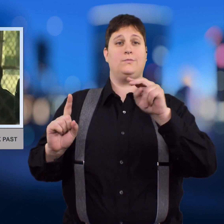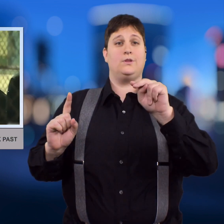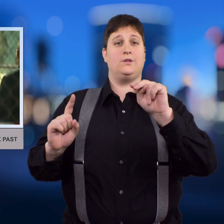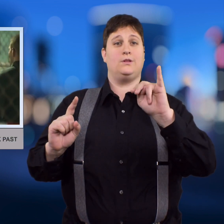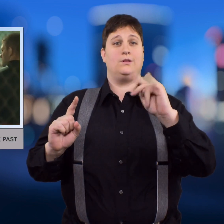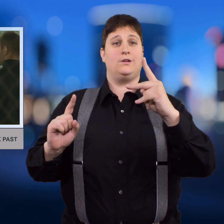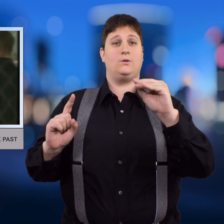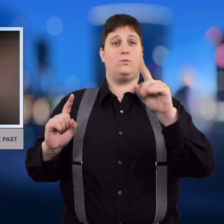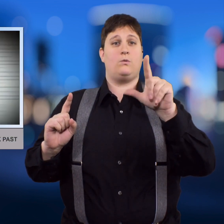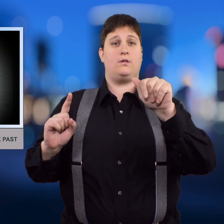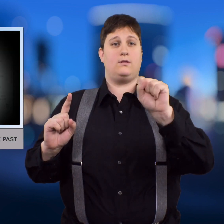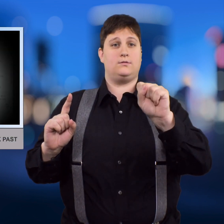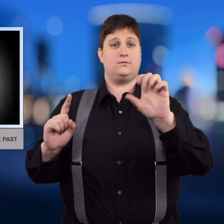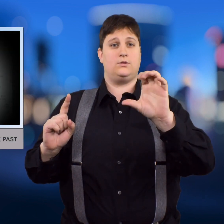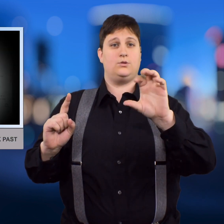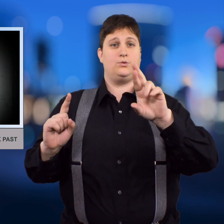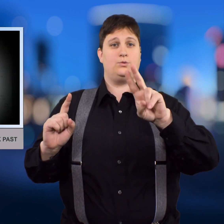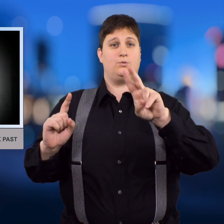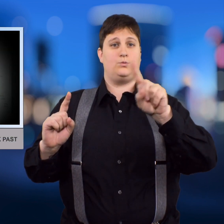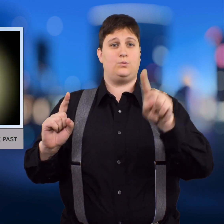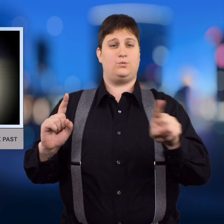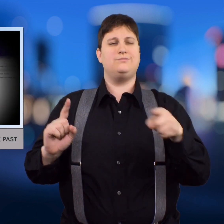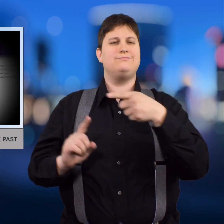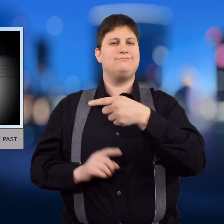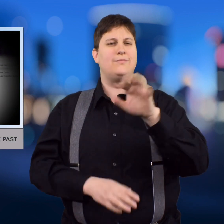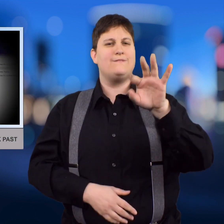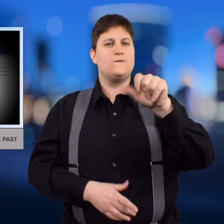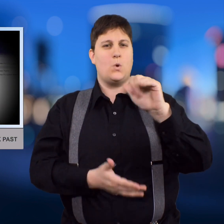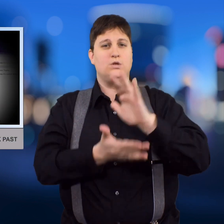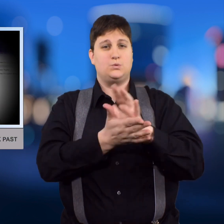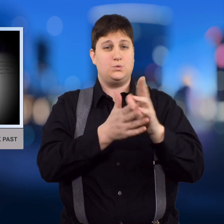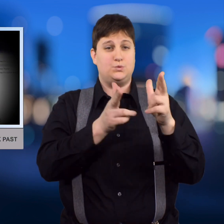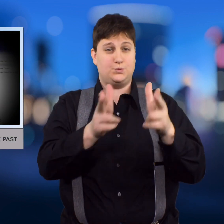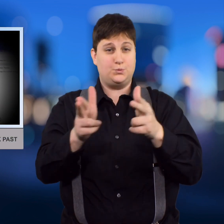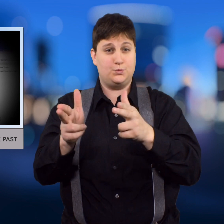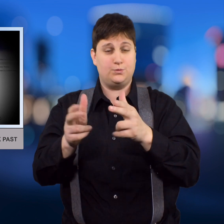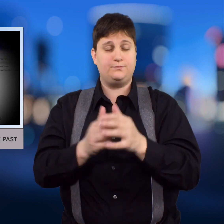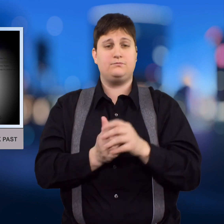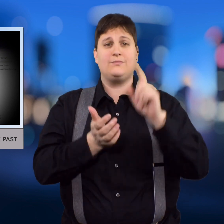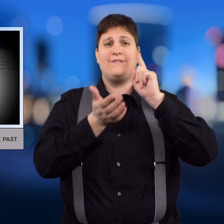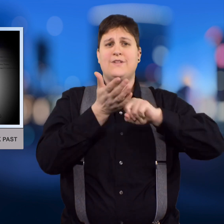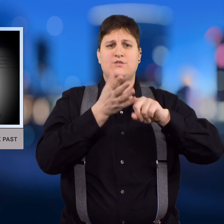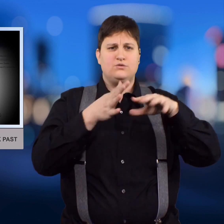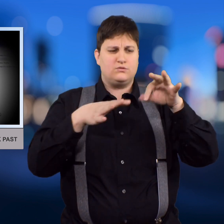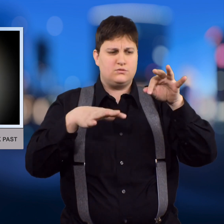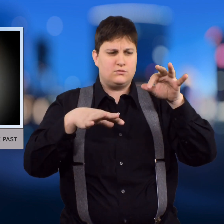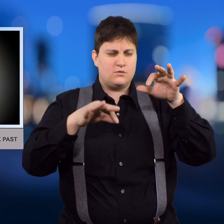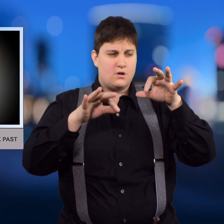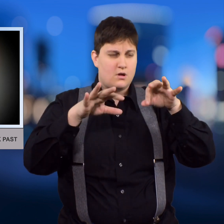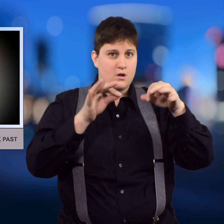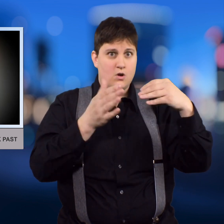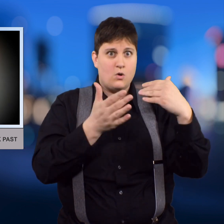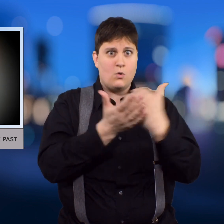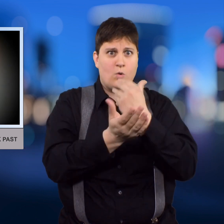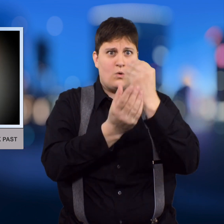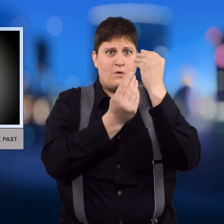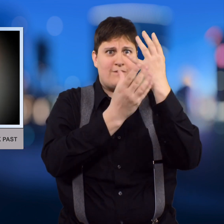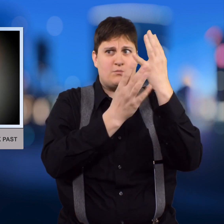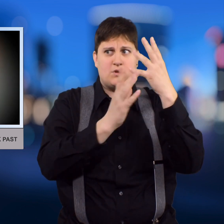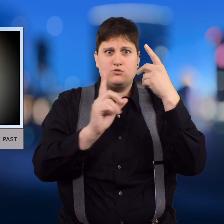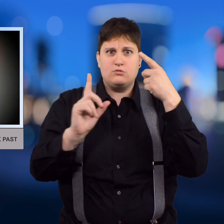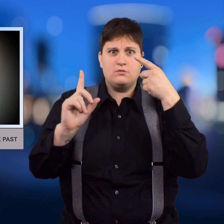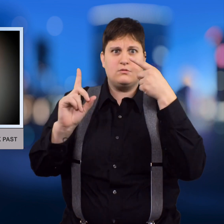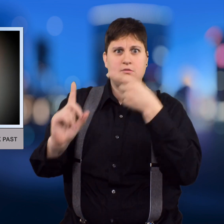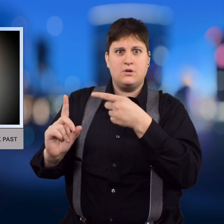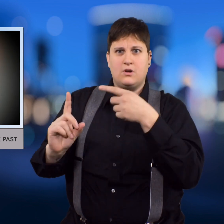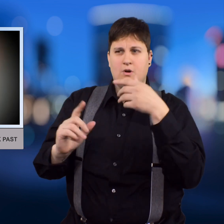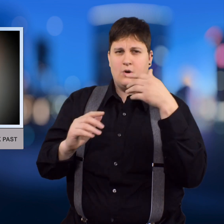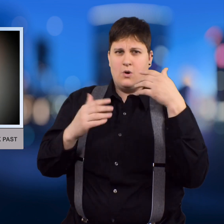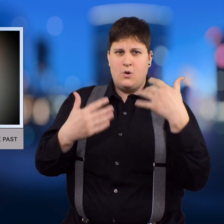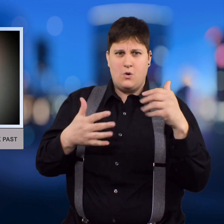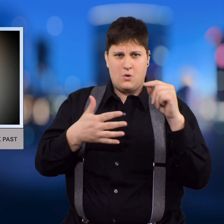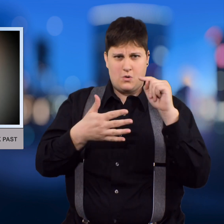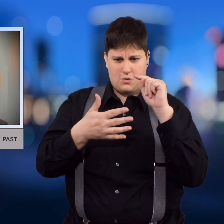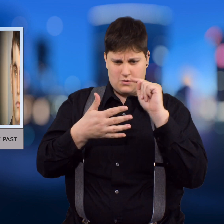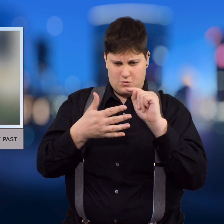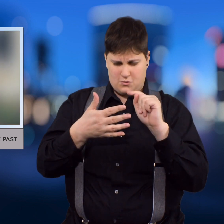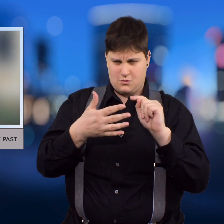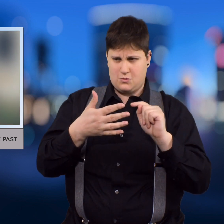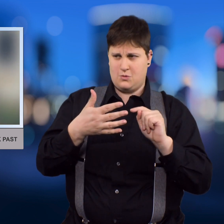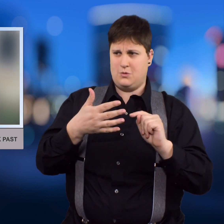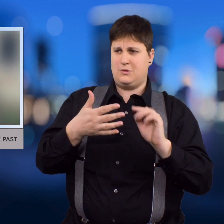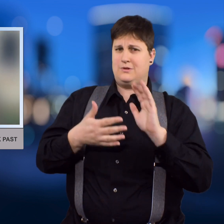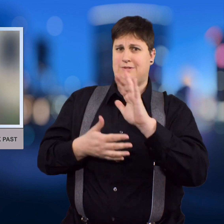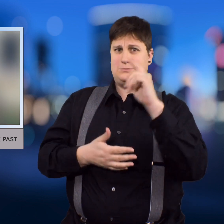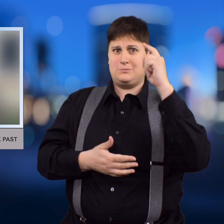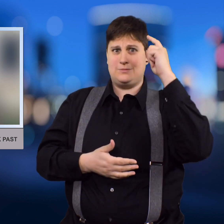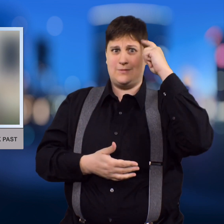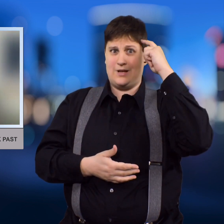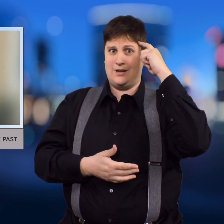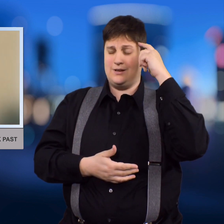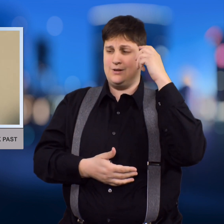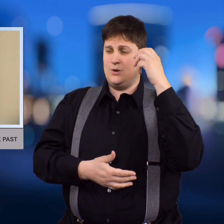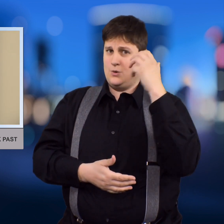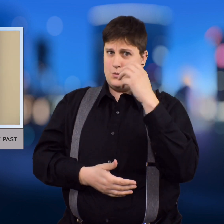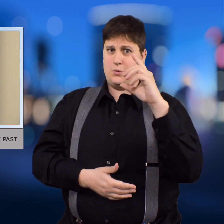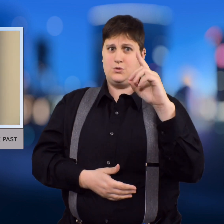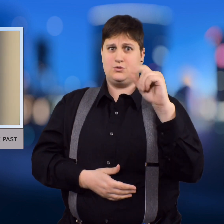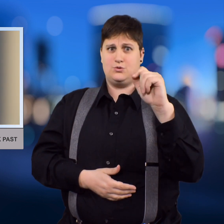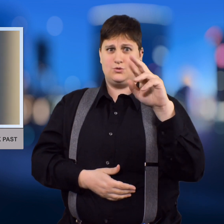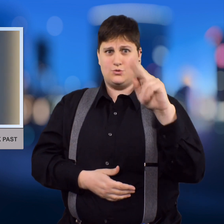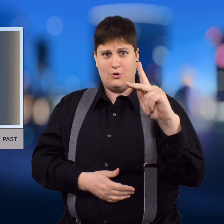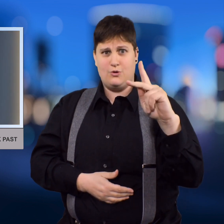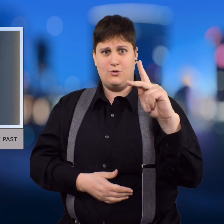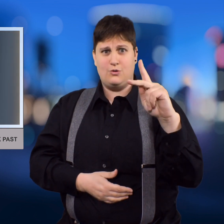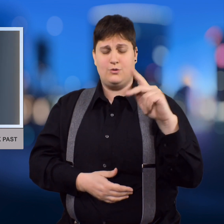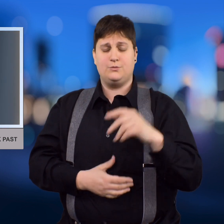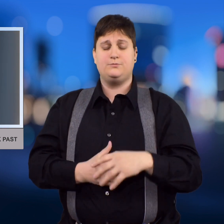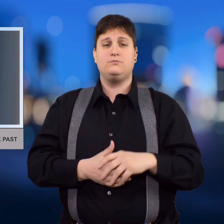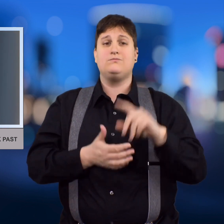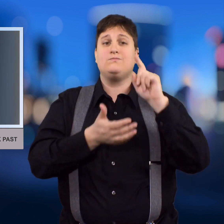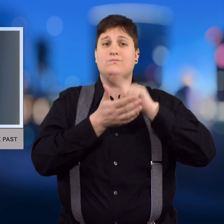Investigators are getting new insight into the dark mind of Florida school shooter Nikolas Cruz.